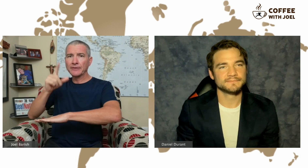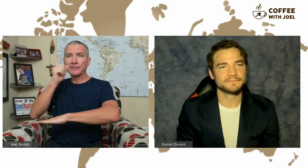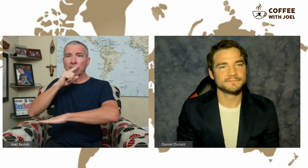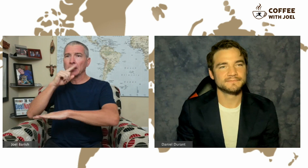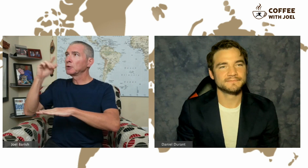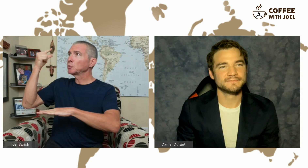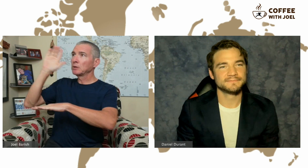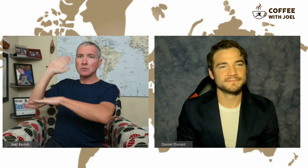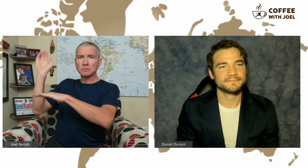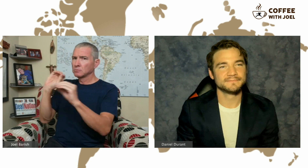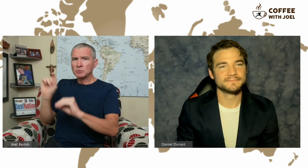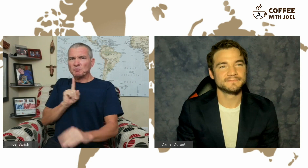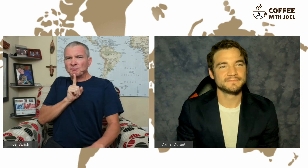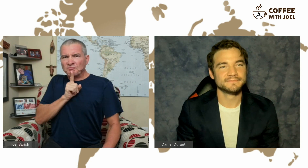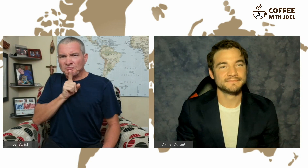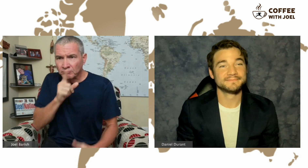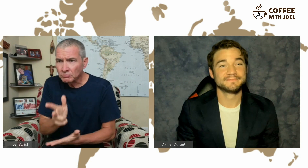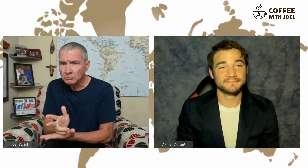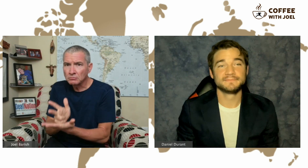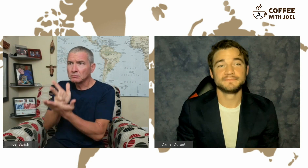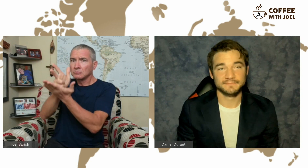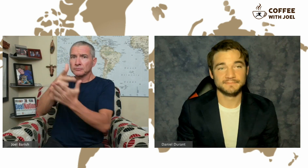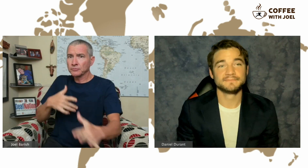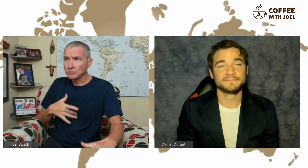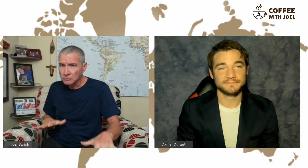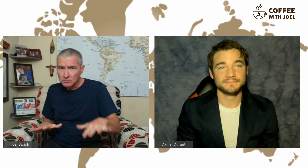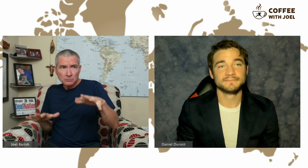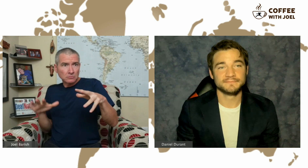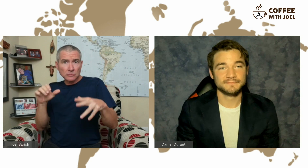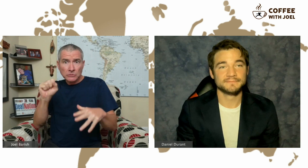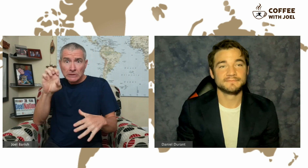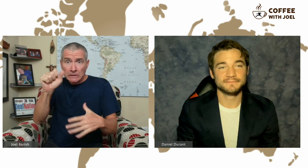It’s not like you were using a green screen. It was all real.